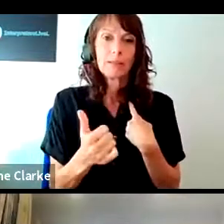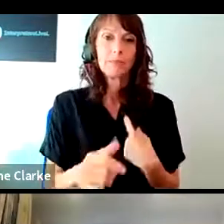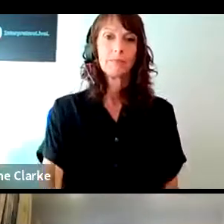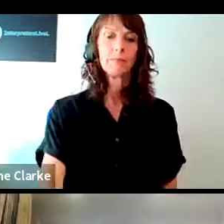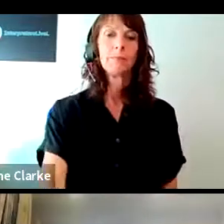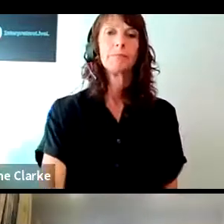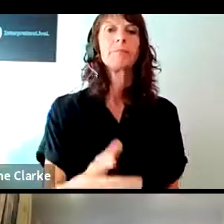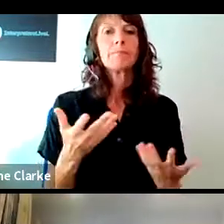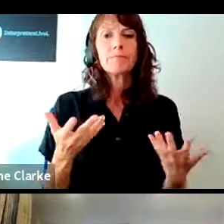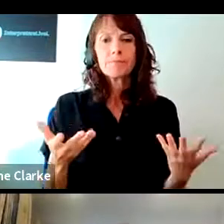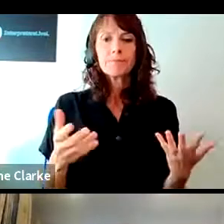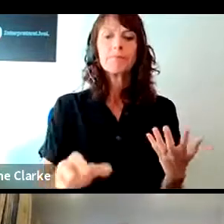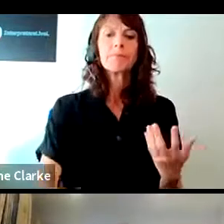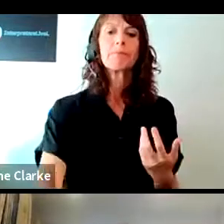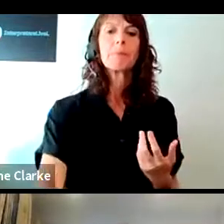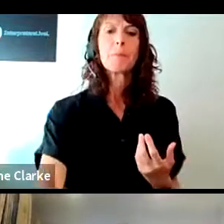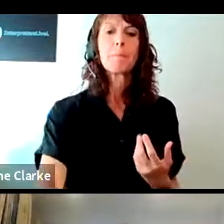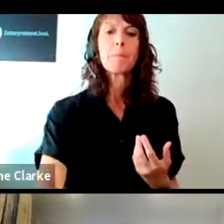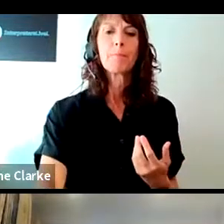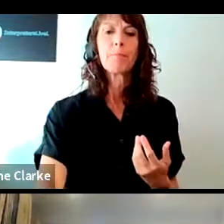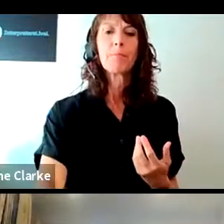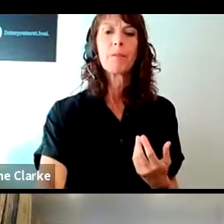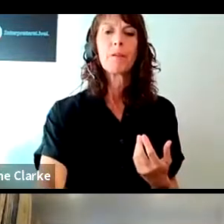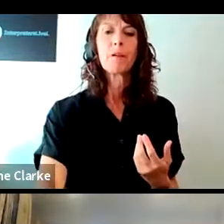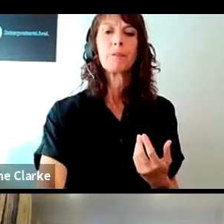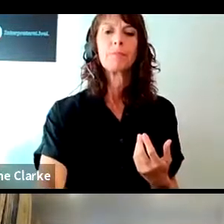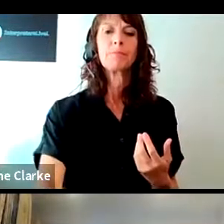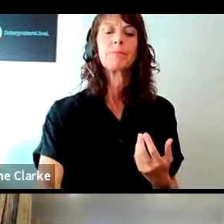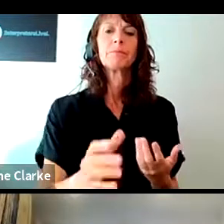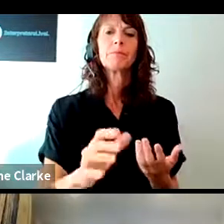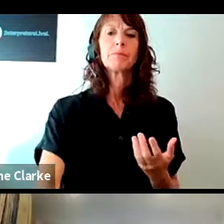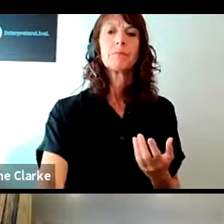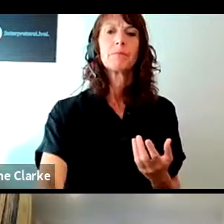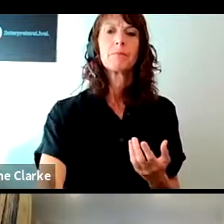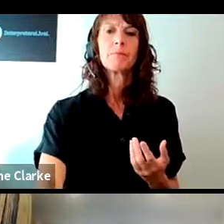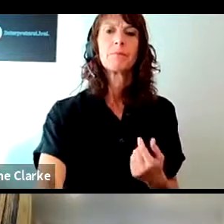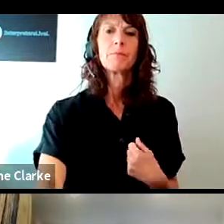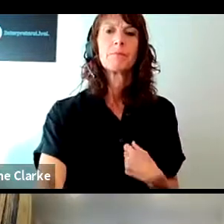I guess one of the things is social media, often I would say is photography,